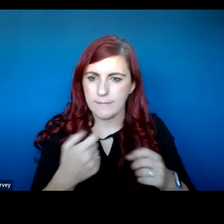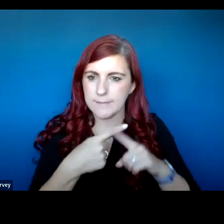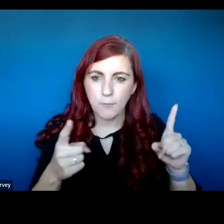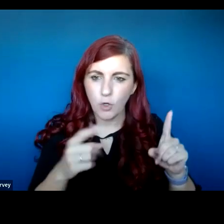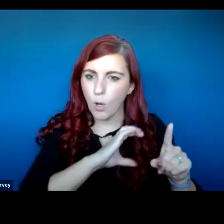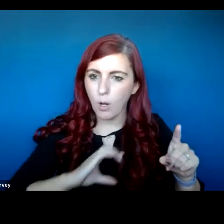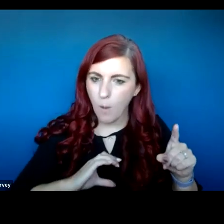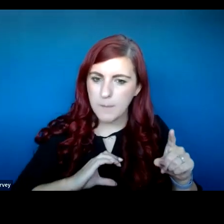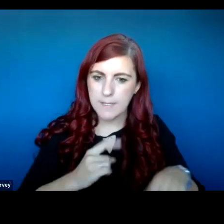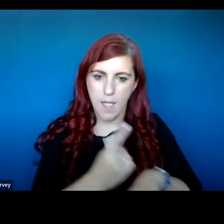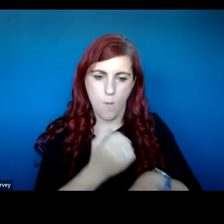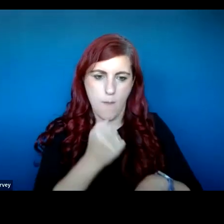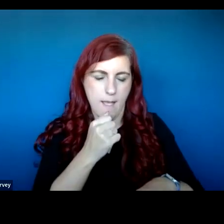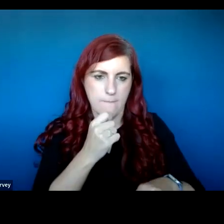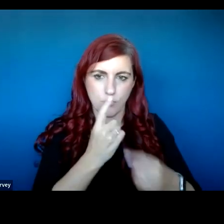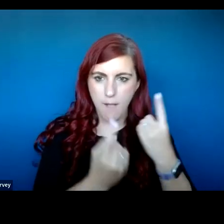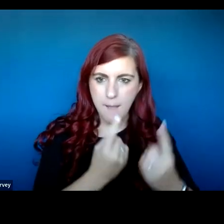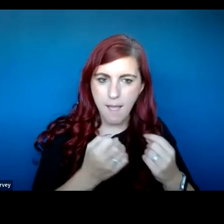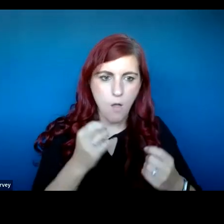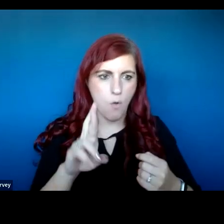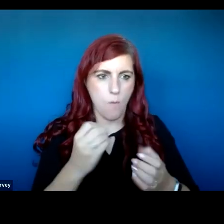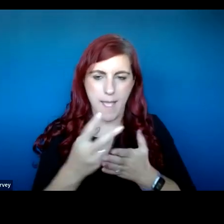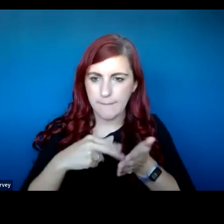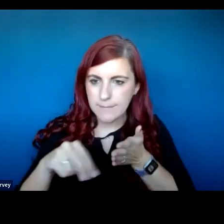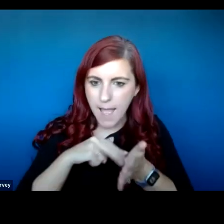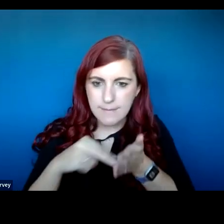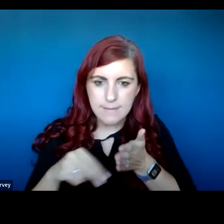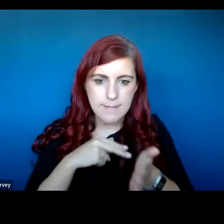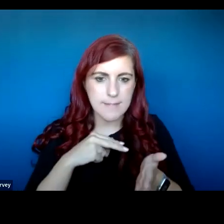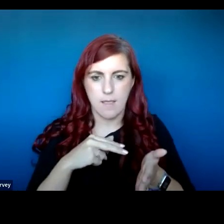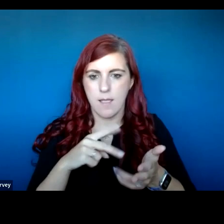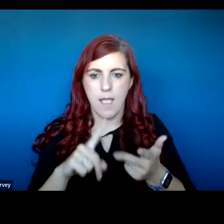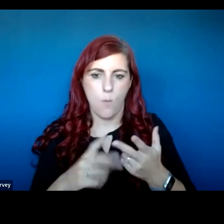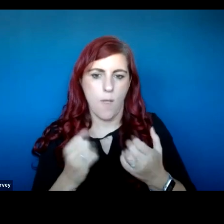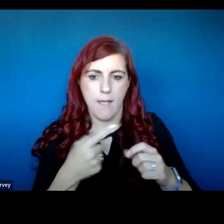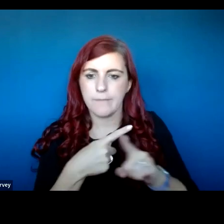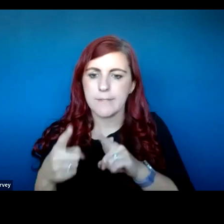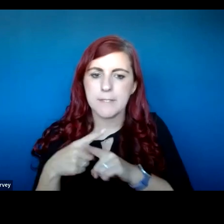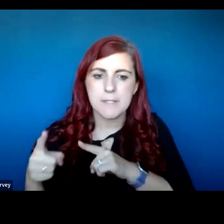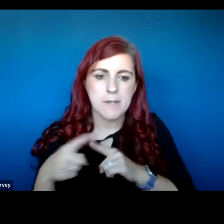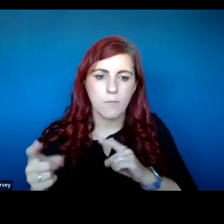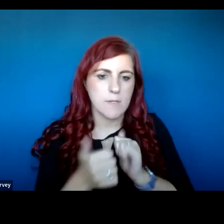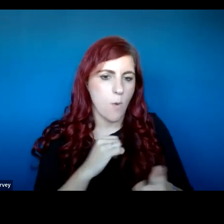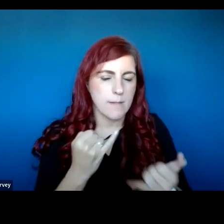or dance clubs, and also different types of sports like basketball or swimming. Fab.